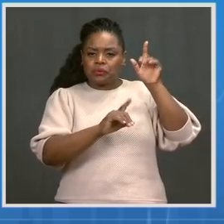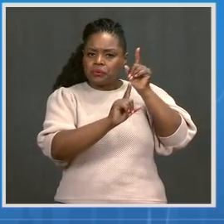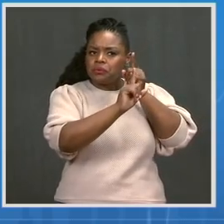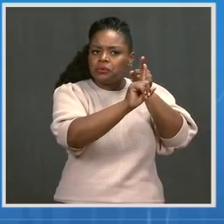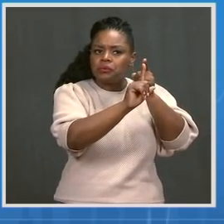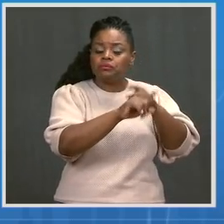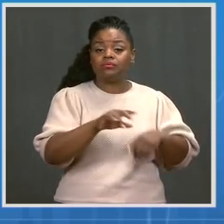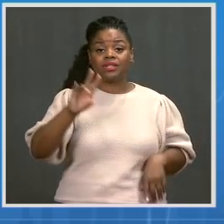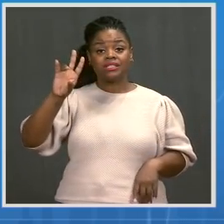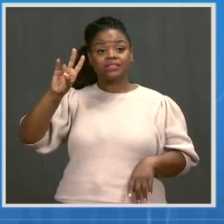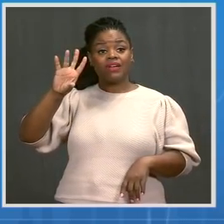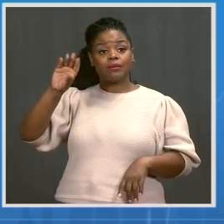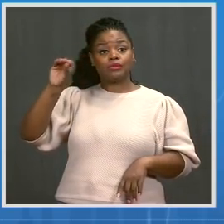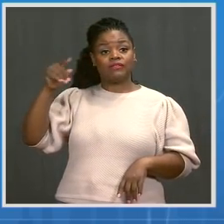and 70 percent for 30 and older.